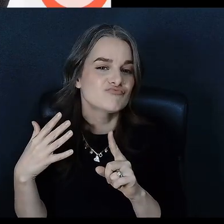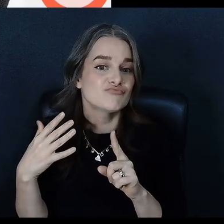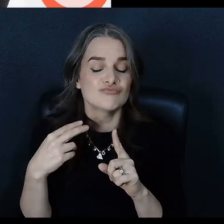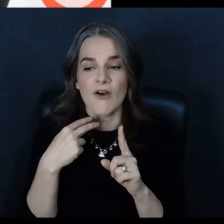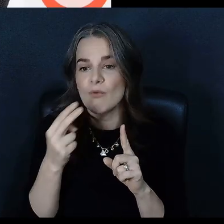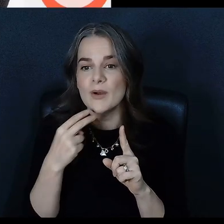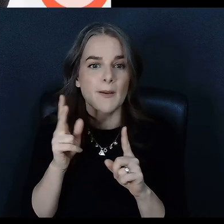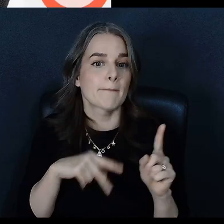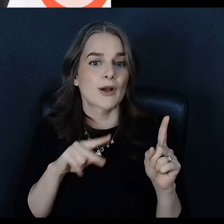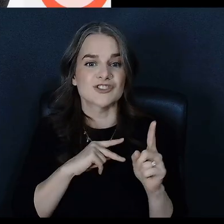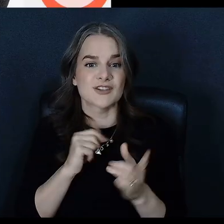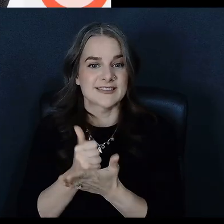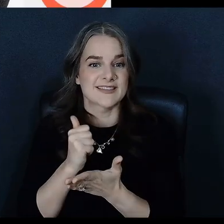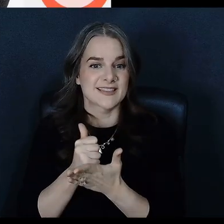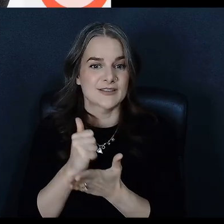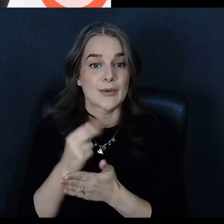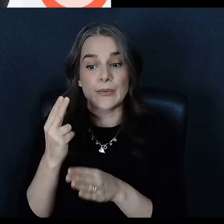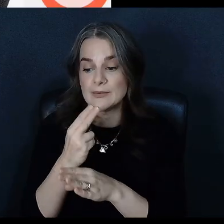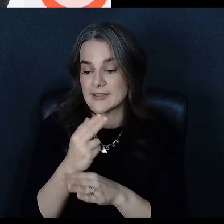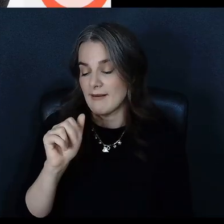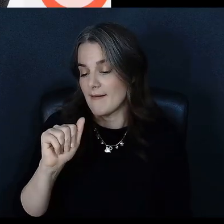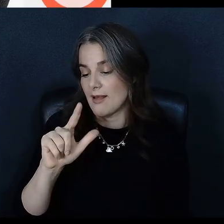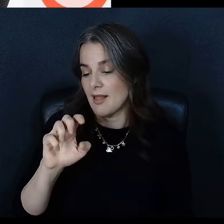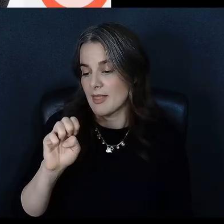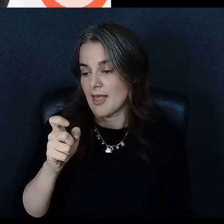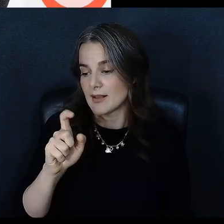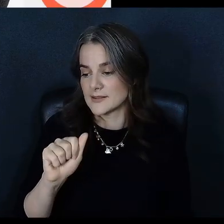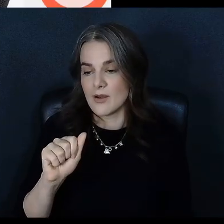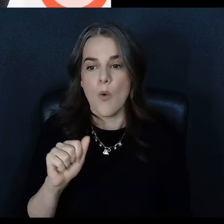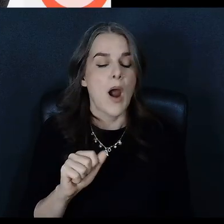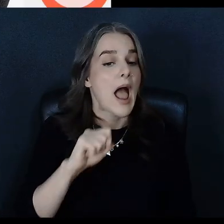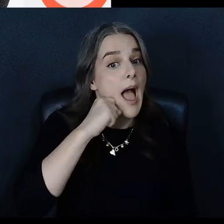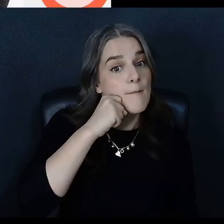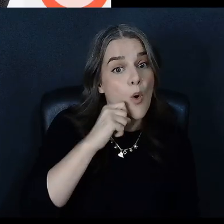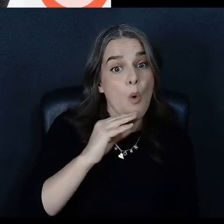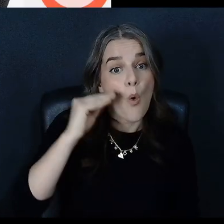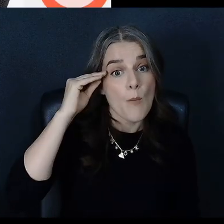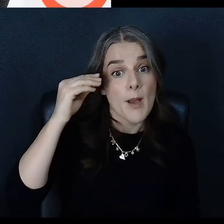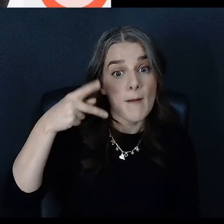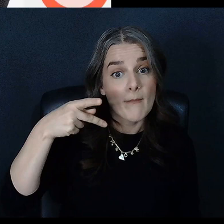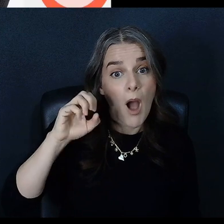and Alexa or the Apple HomePod, which is what the colorful items on the bottom are.